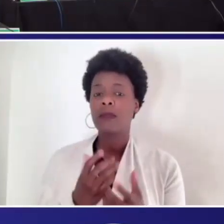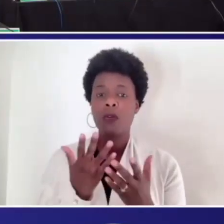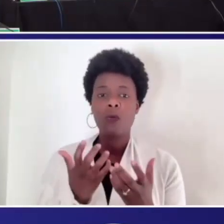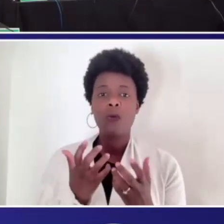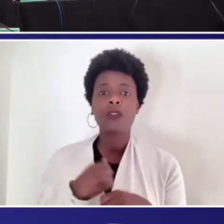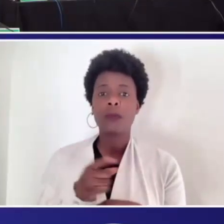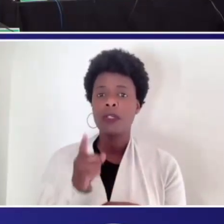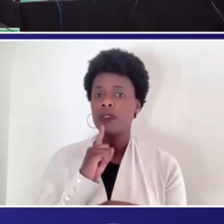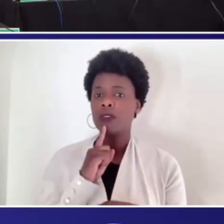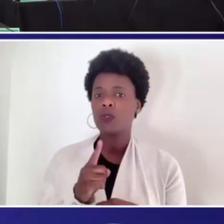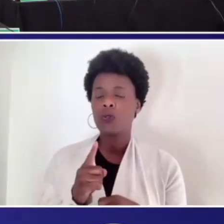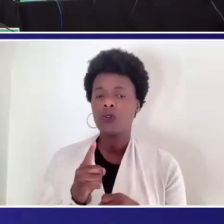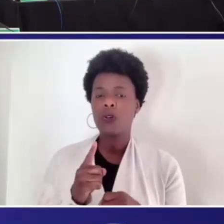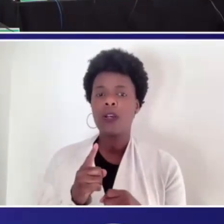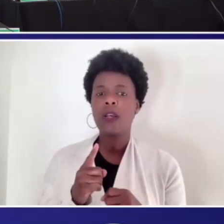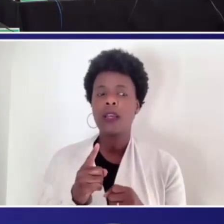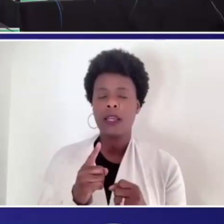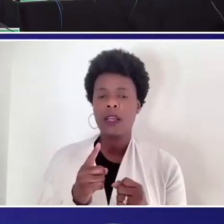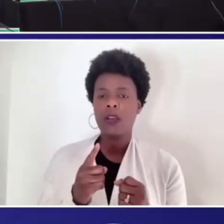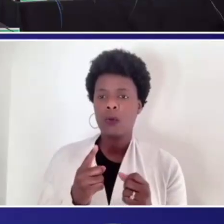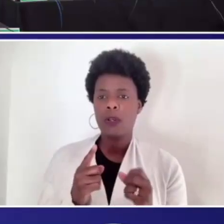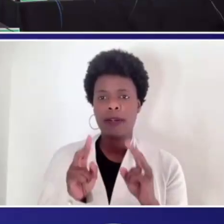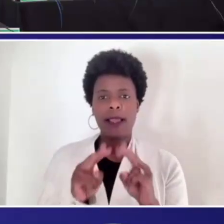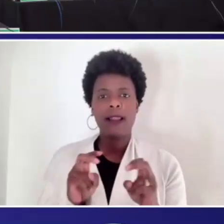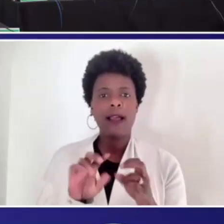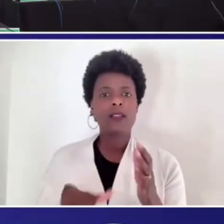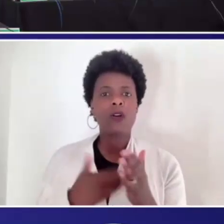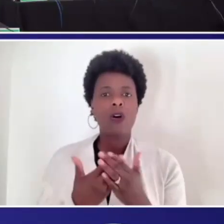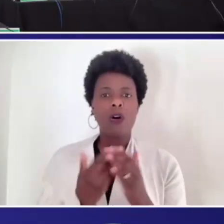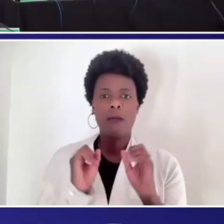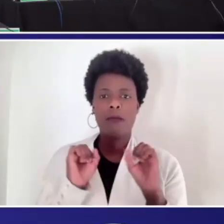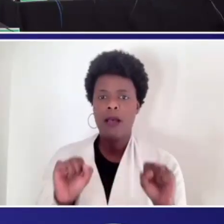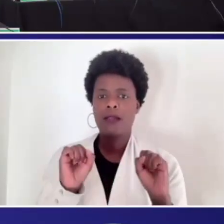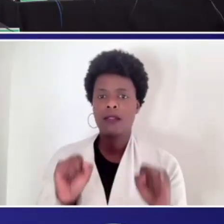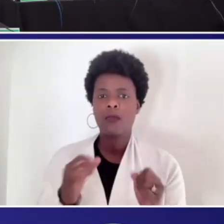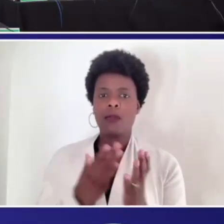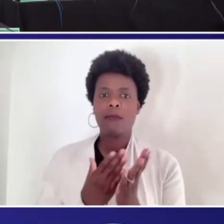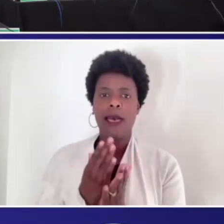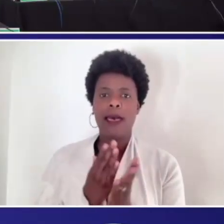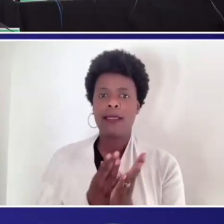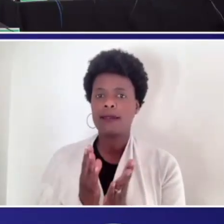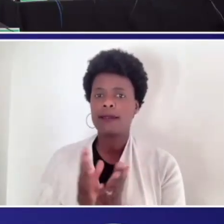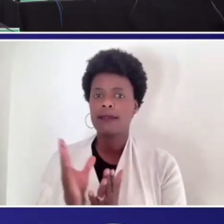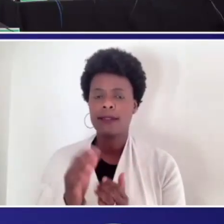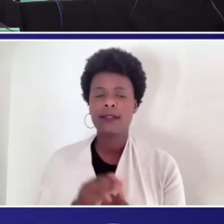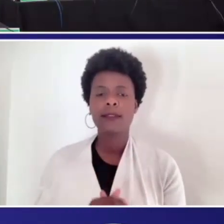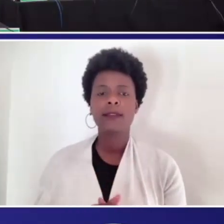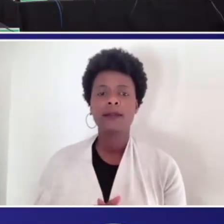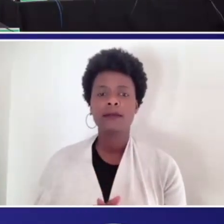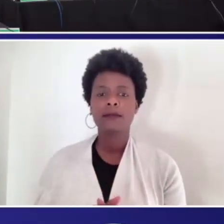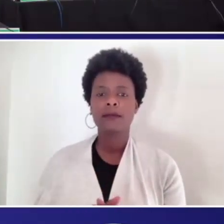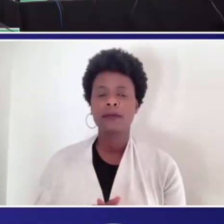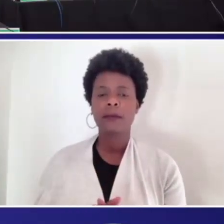looking at all the viable paths forward as we proceed in that. So that's how I'll, I'll go through.